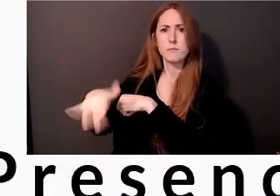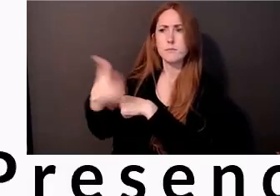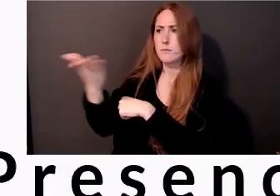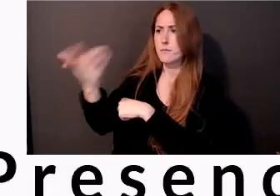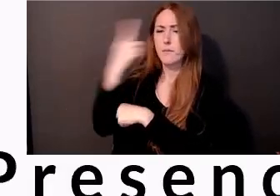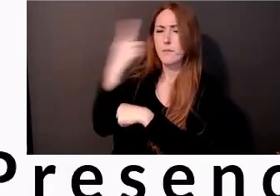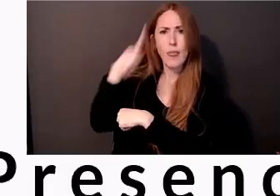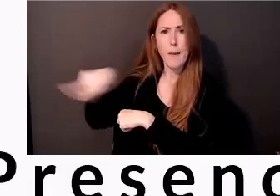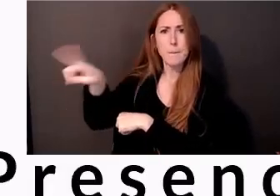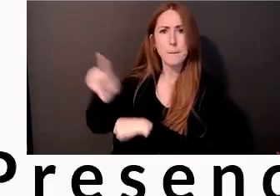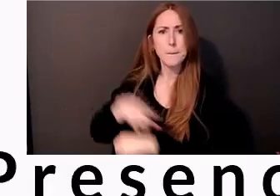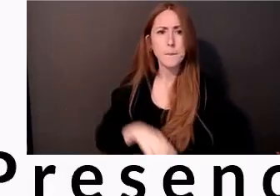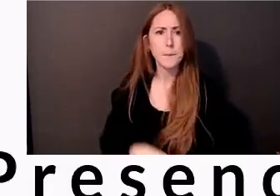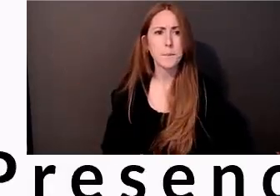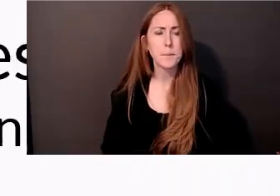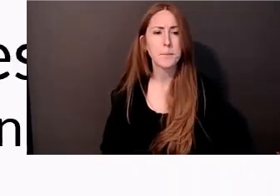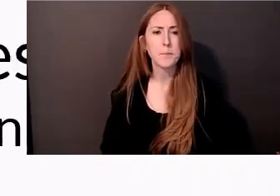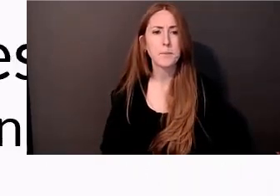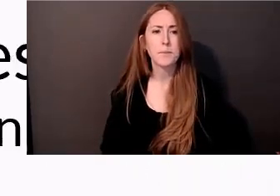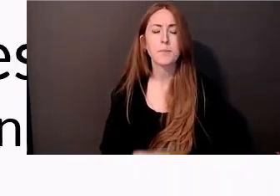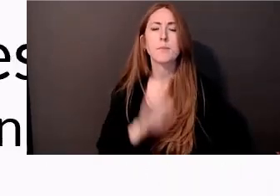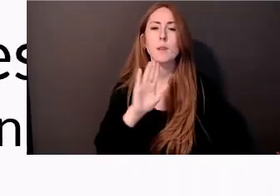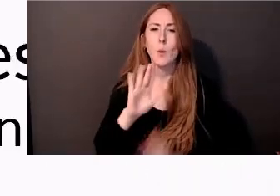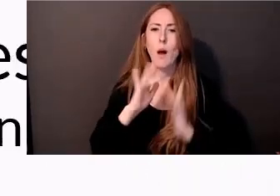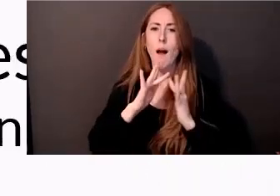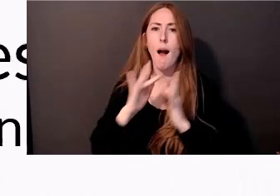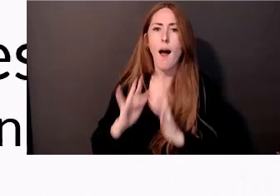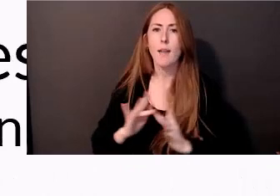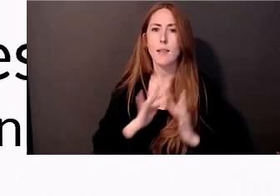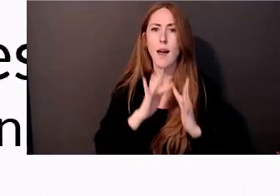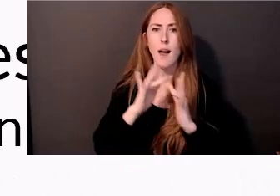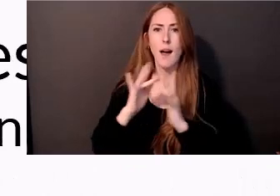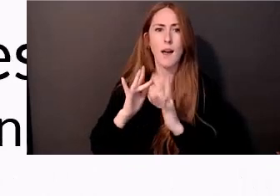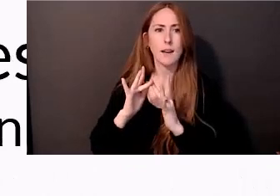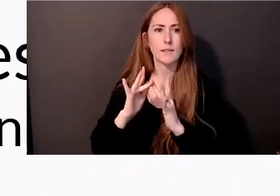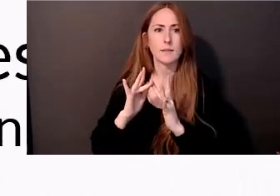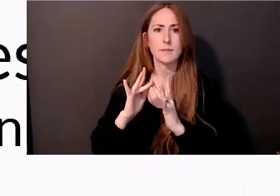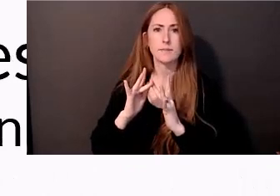And then an online presence. A website does not need to be complicated.